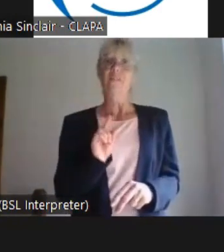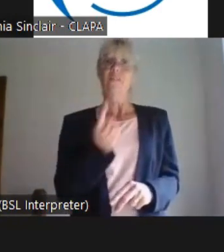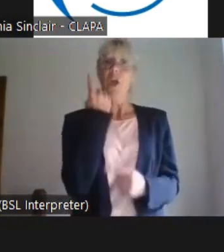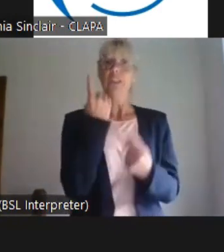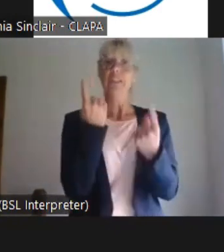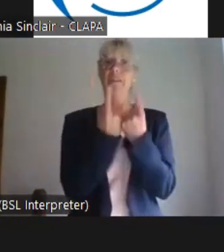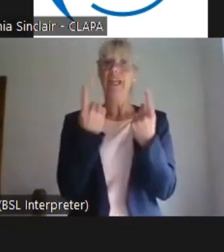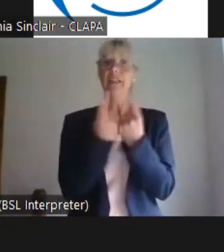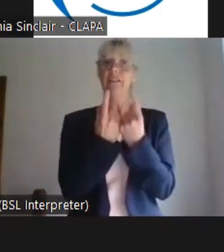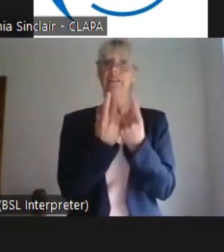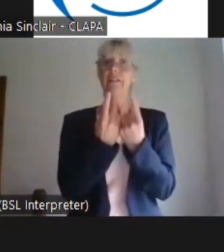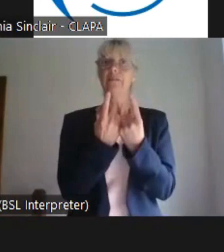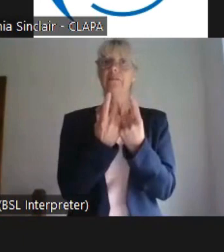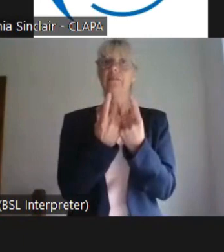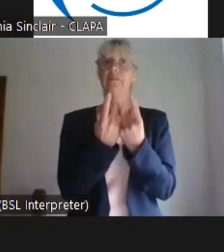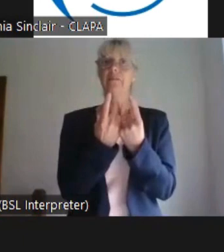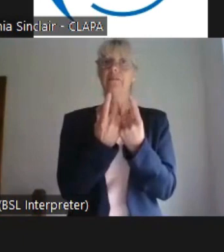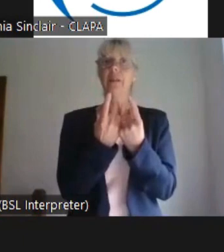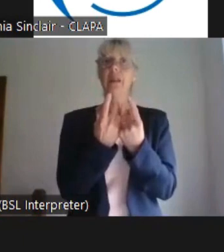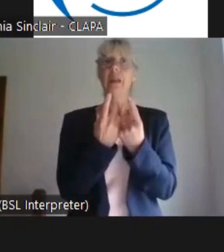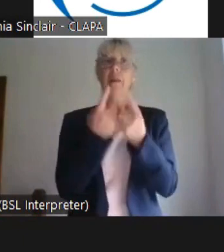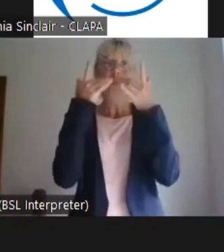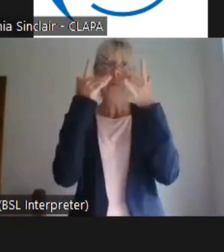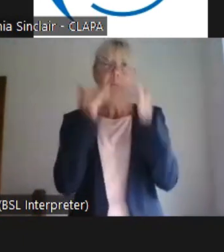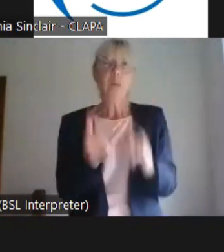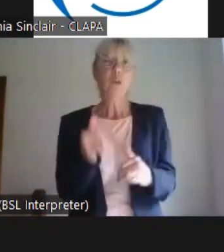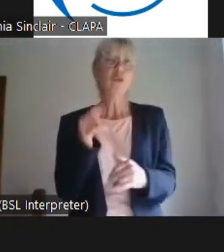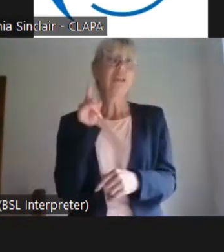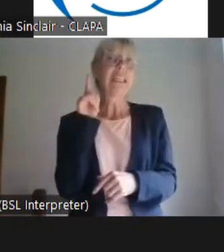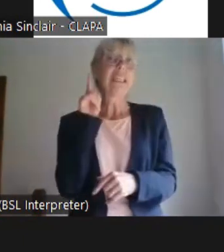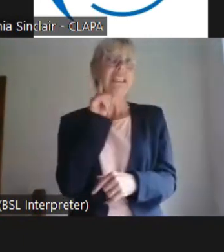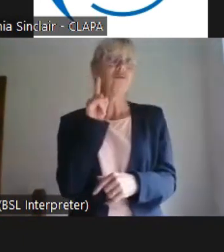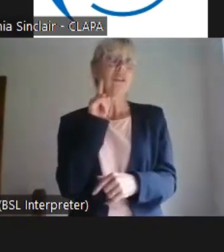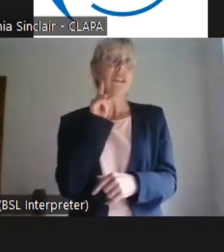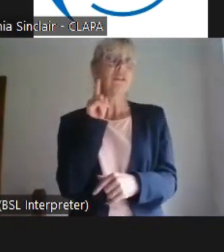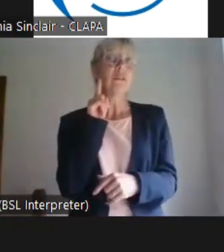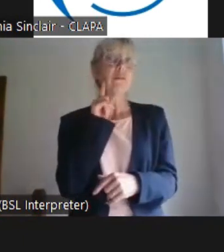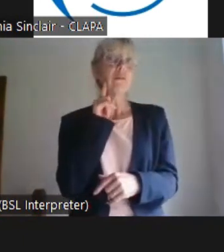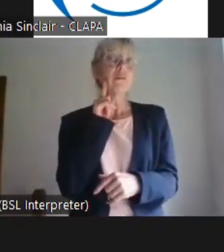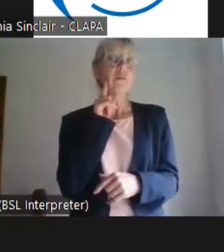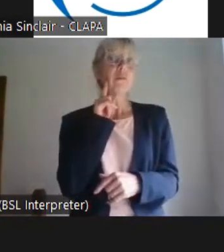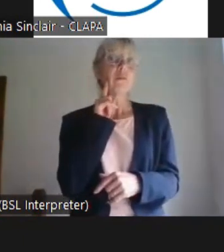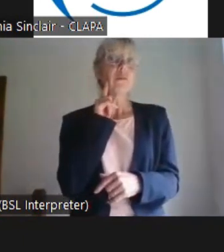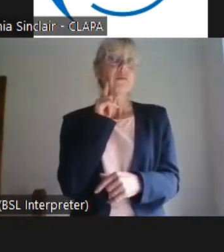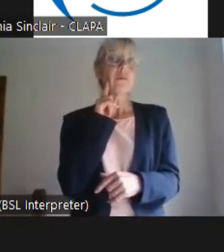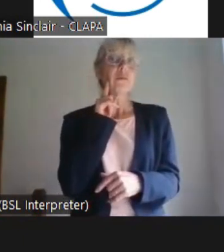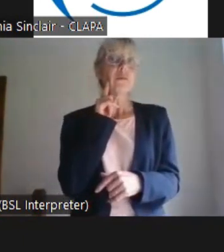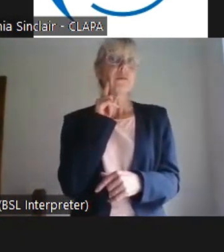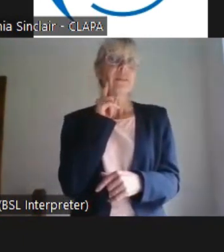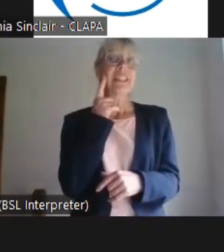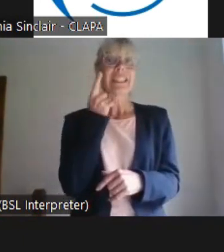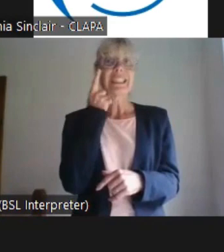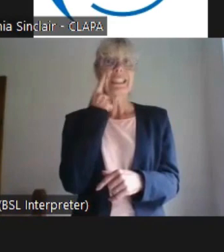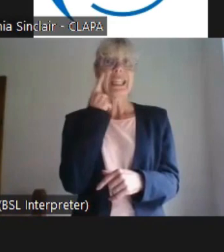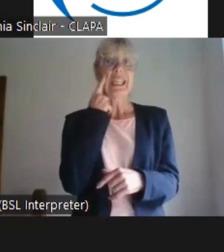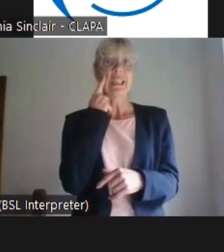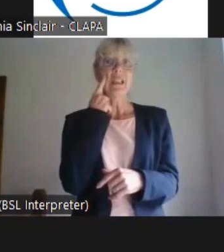and then to monitor the hearing and see whether that Improvement has occurred after the repair